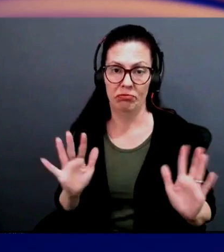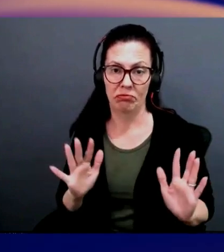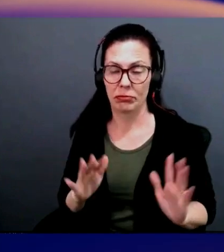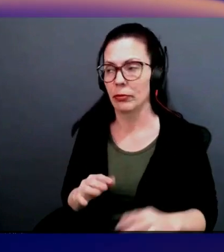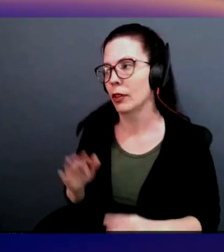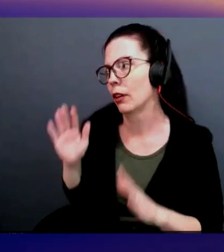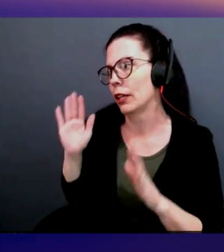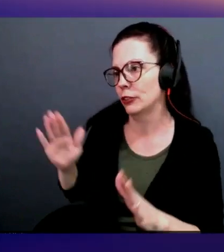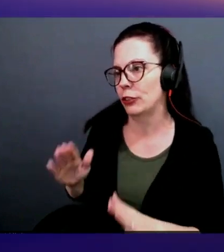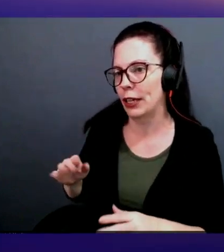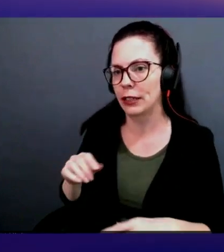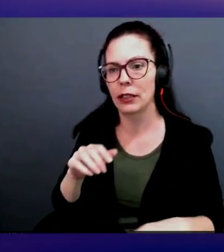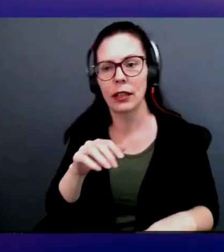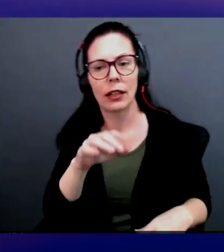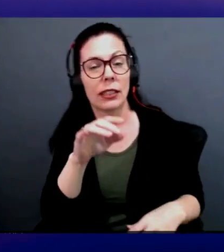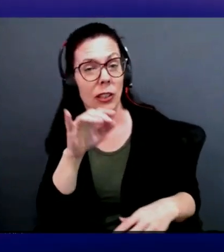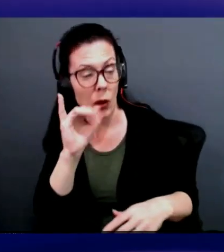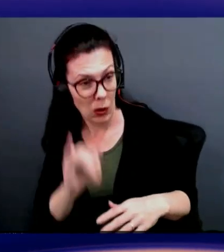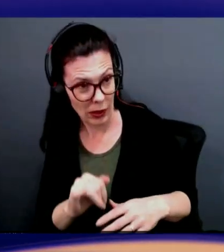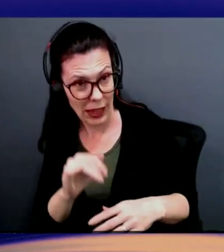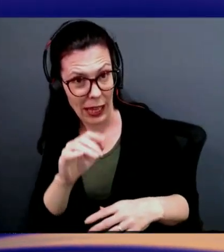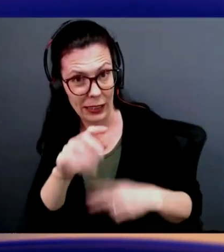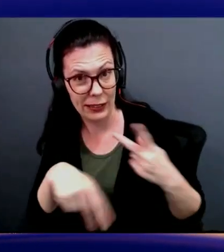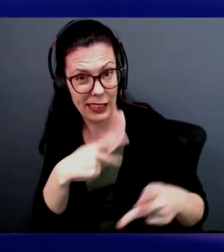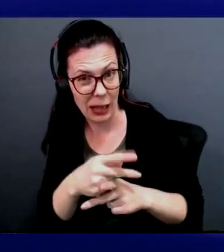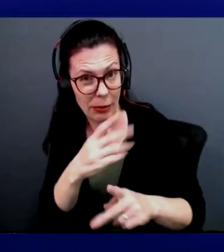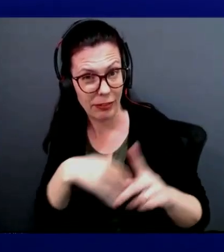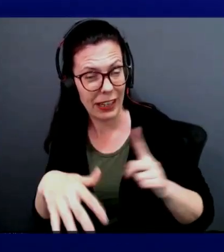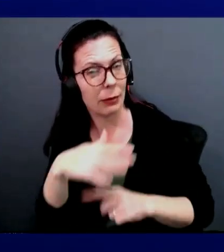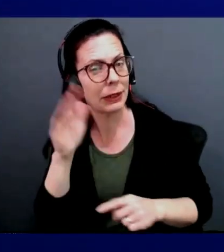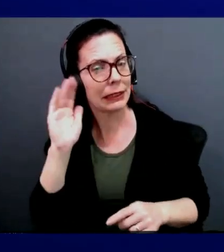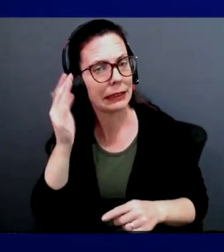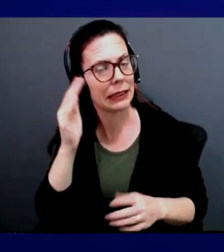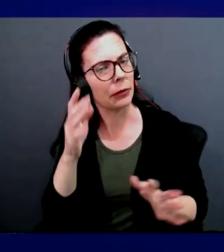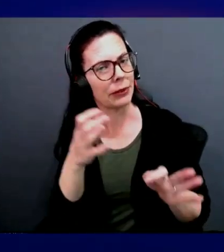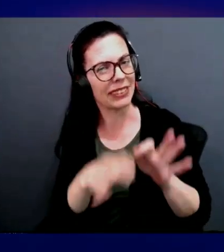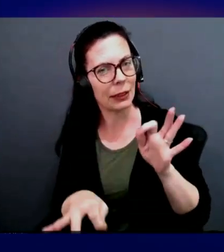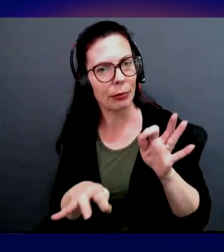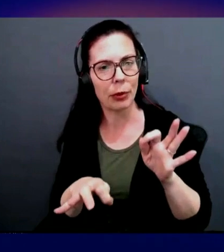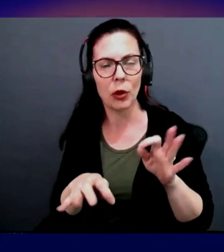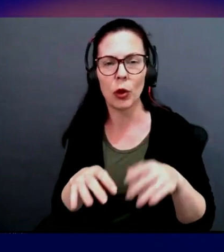So AM, those kind of environments that you described, they always seem so simple and straightforward and easy,